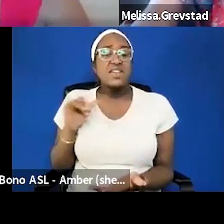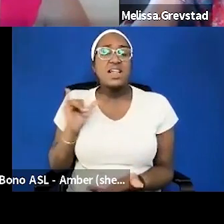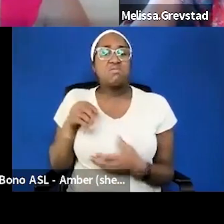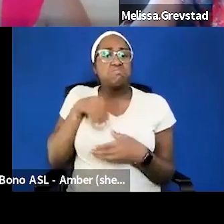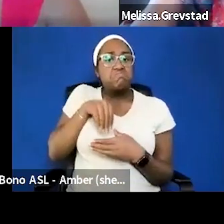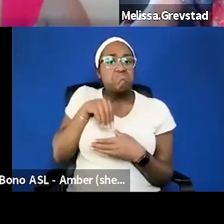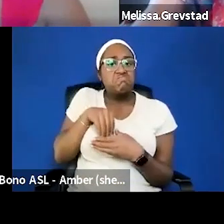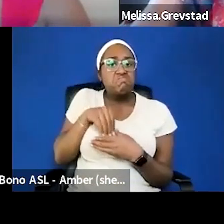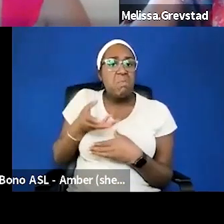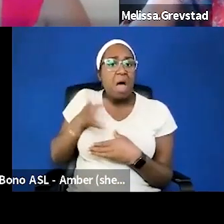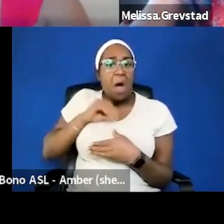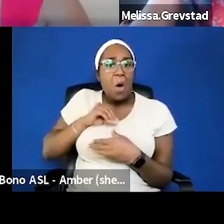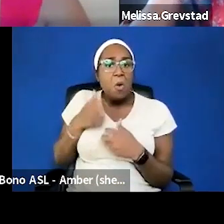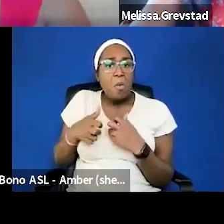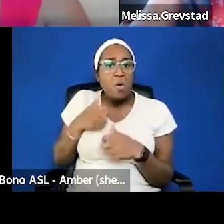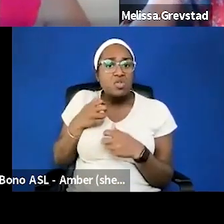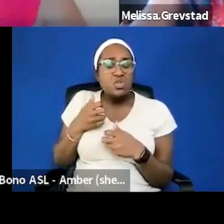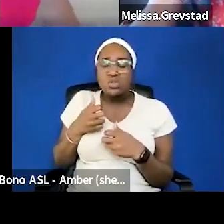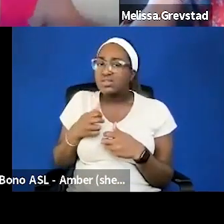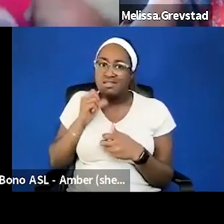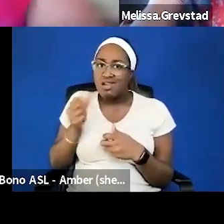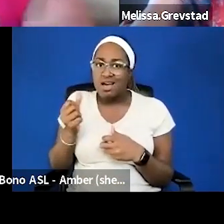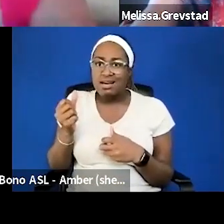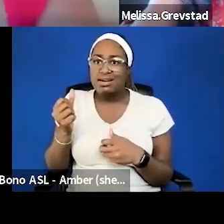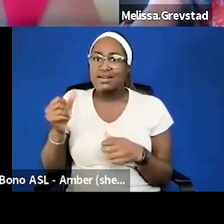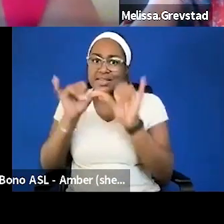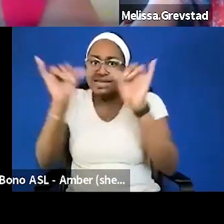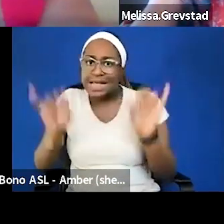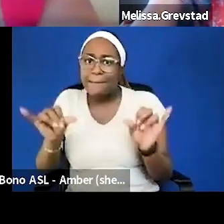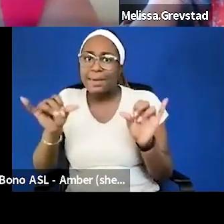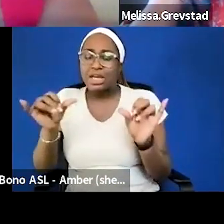instead of a systemic issue instead of an issue of like, legal rights.